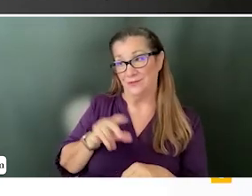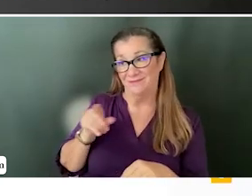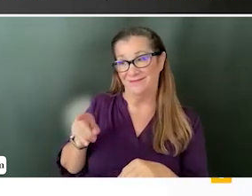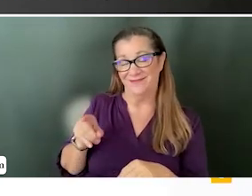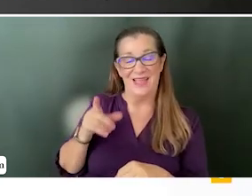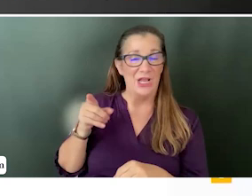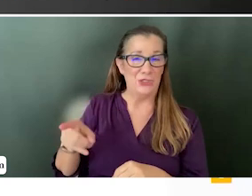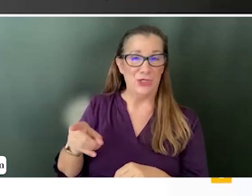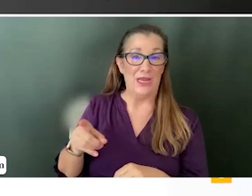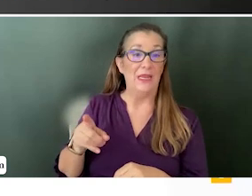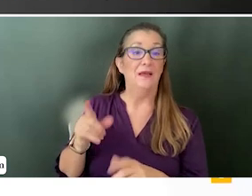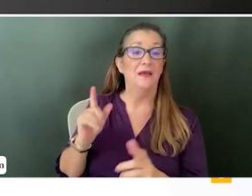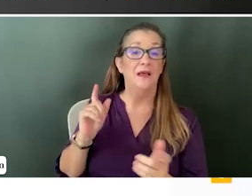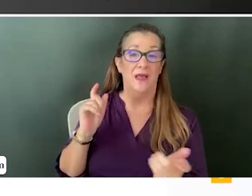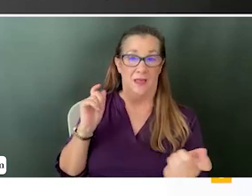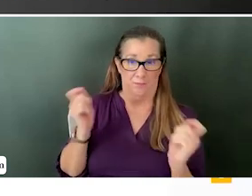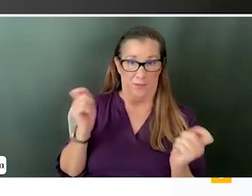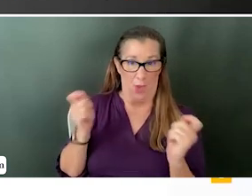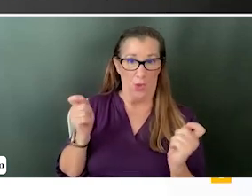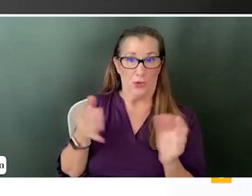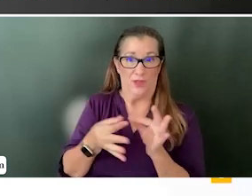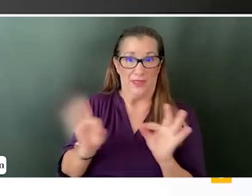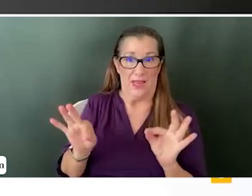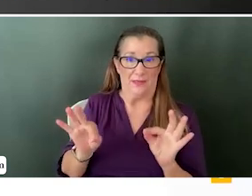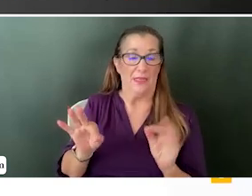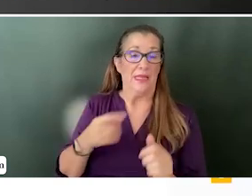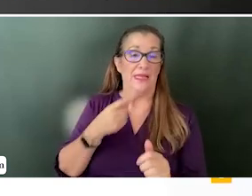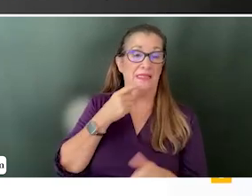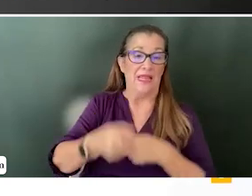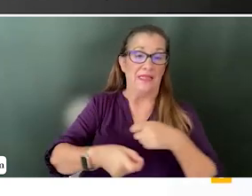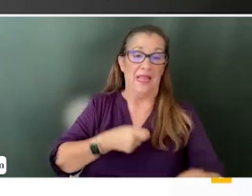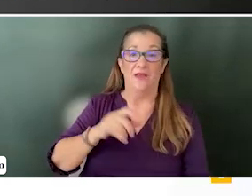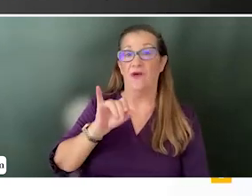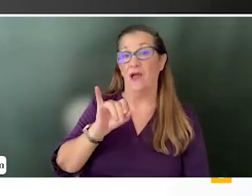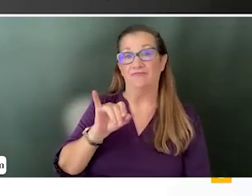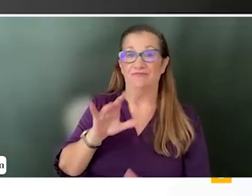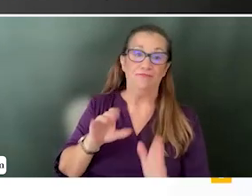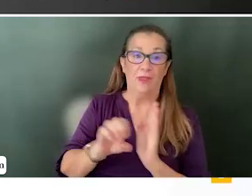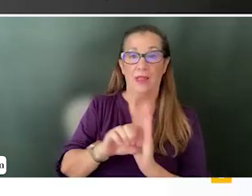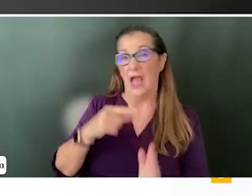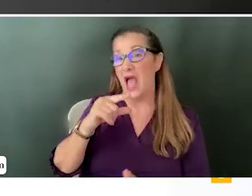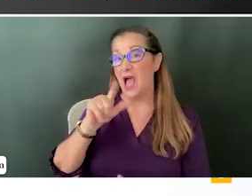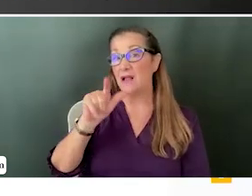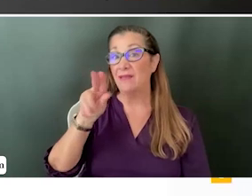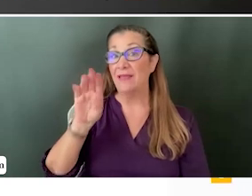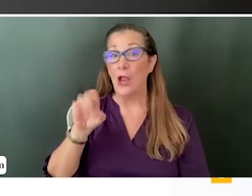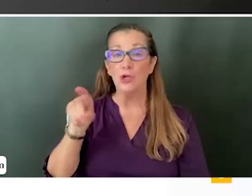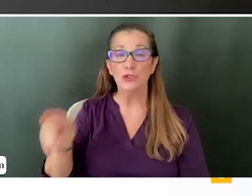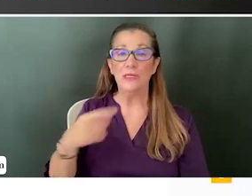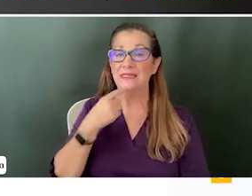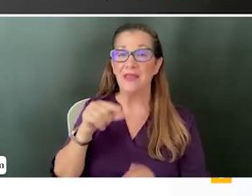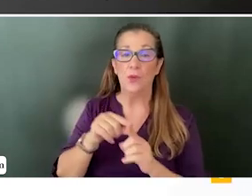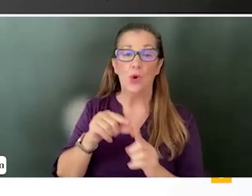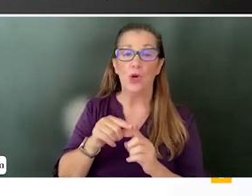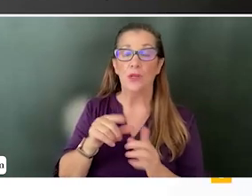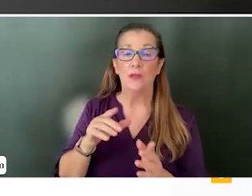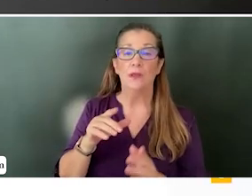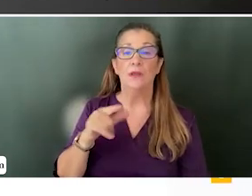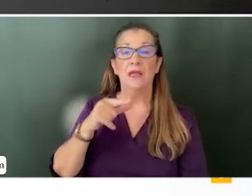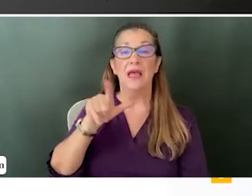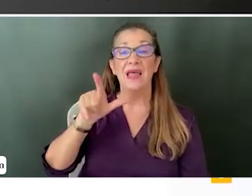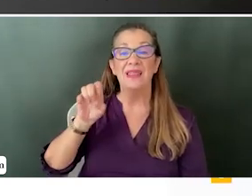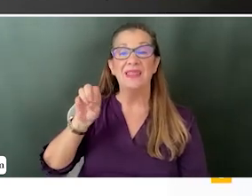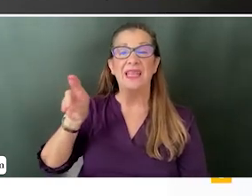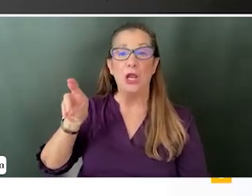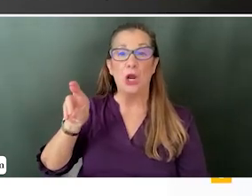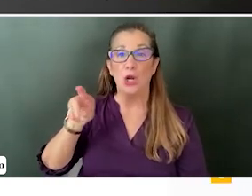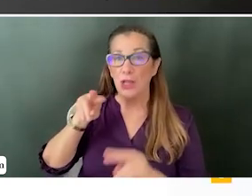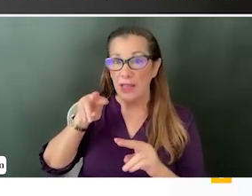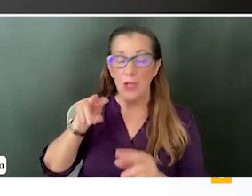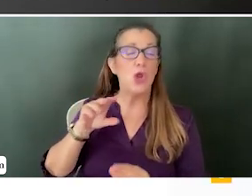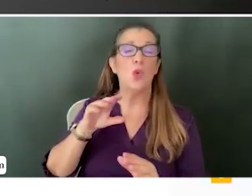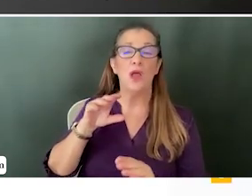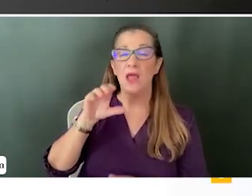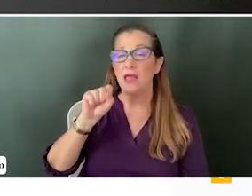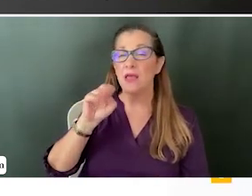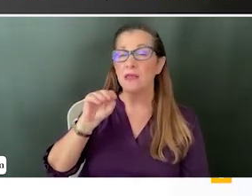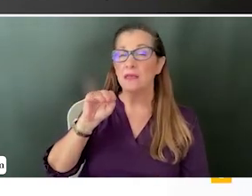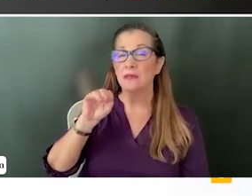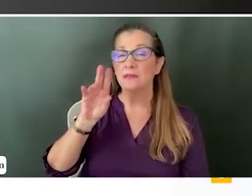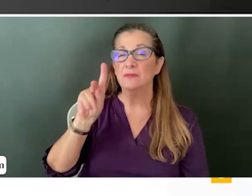She altered the text of this to say instead of glare, she chose the word leader instead, and they are smirking instead.